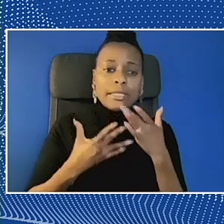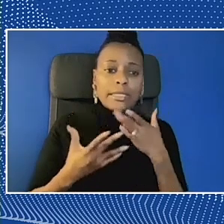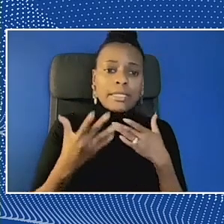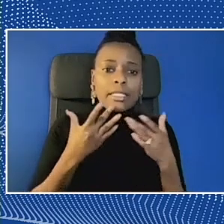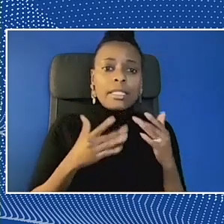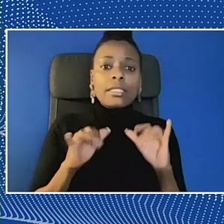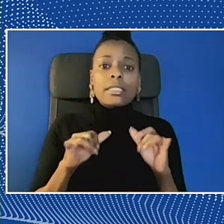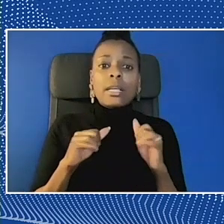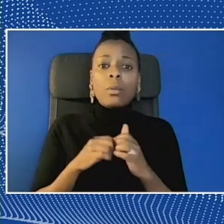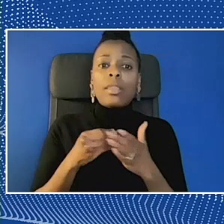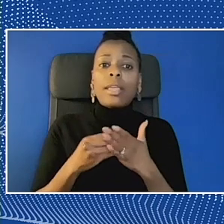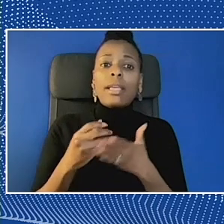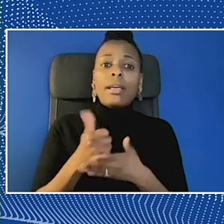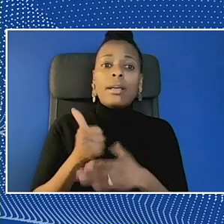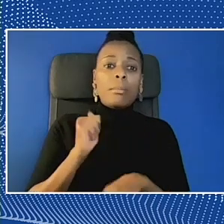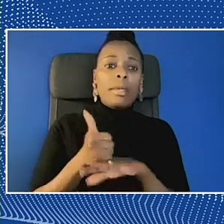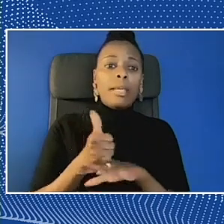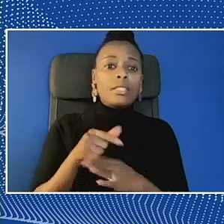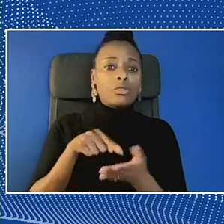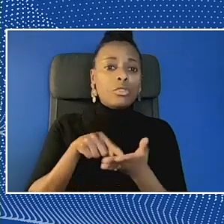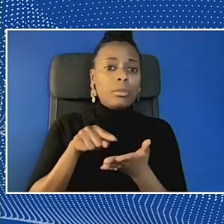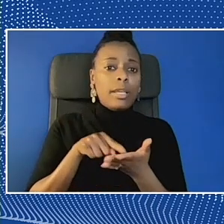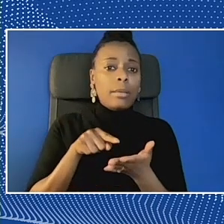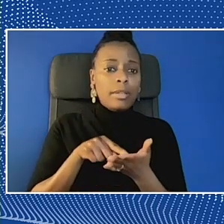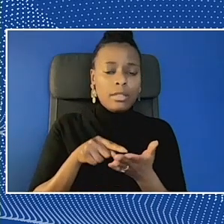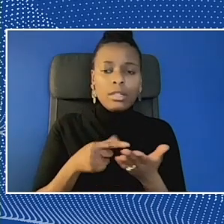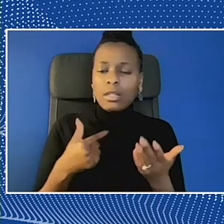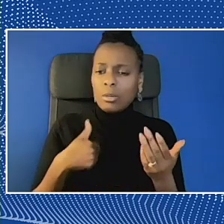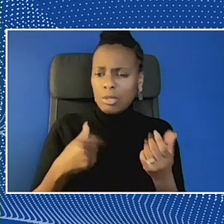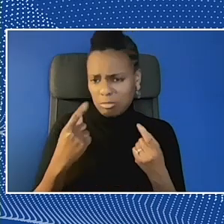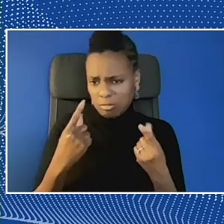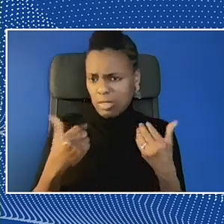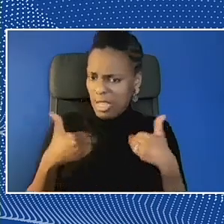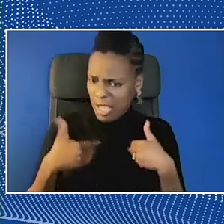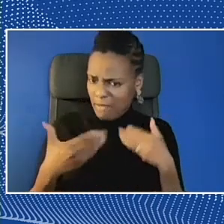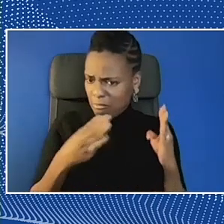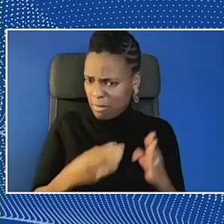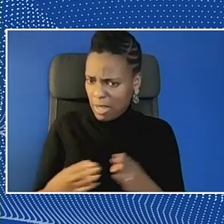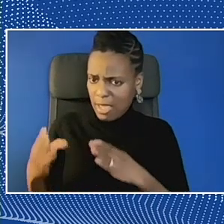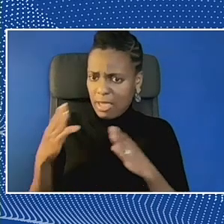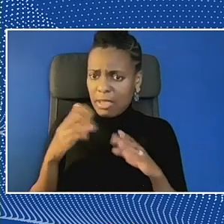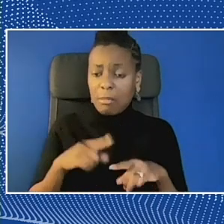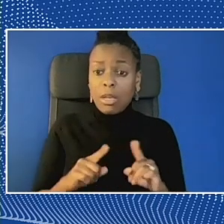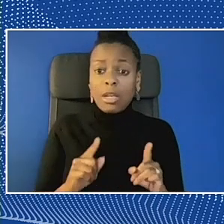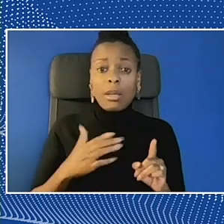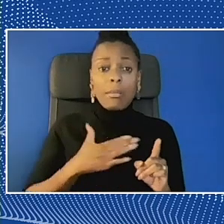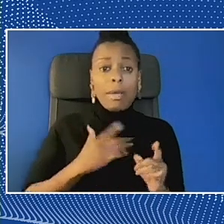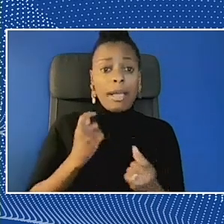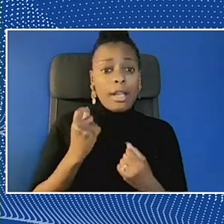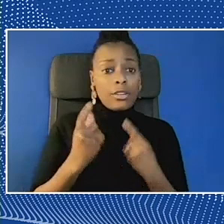Everyone here understands that we have an Income Based Repayment Plan, but my understanding of the whole point of having